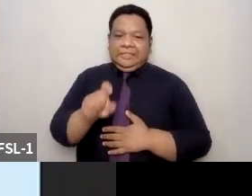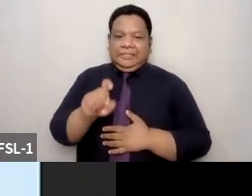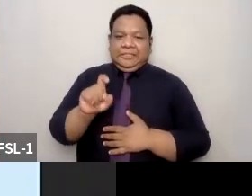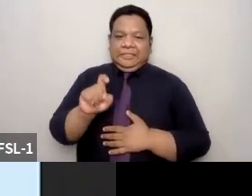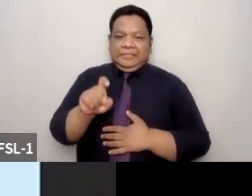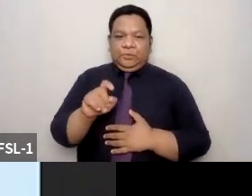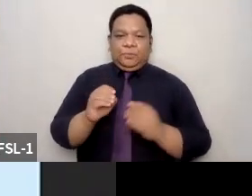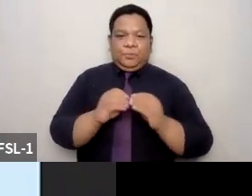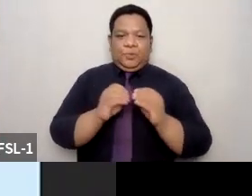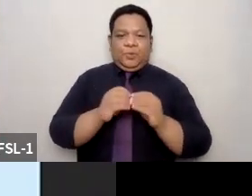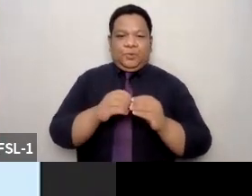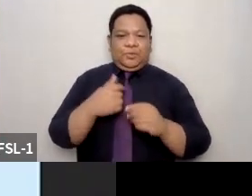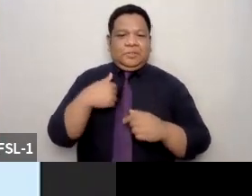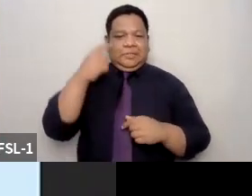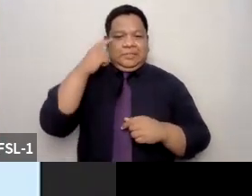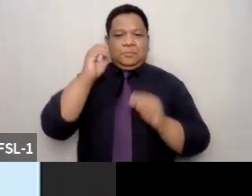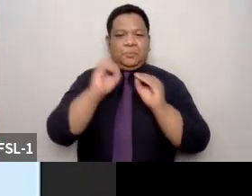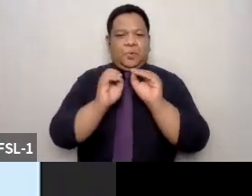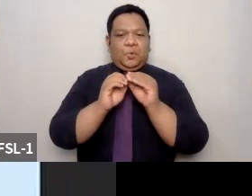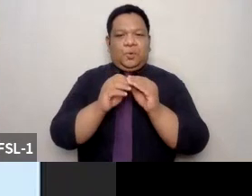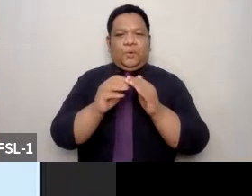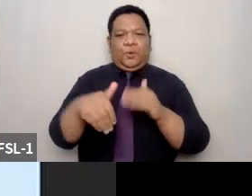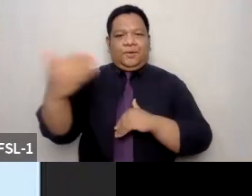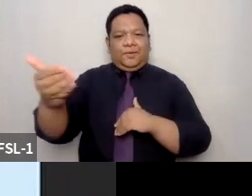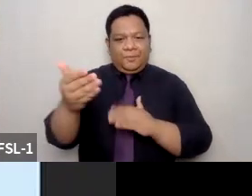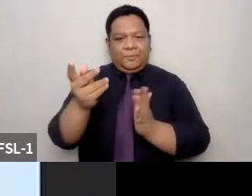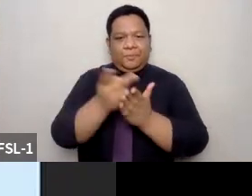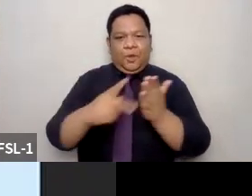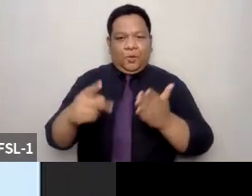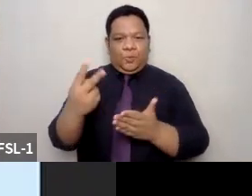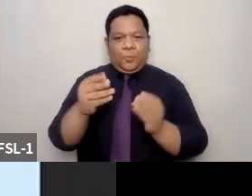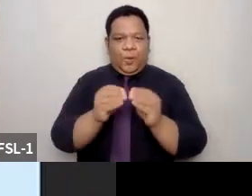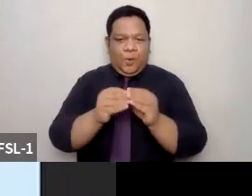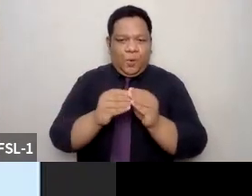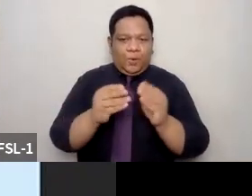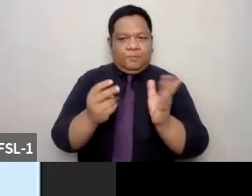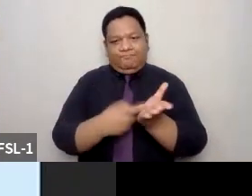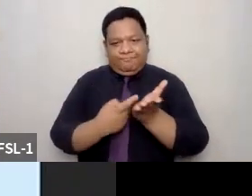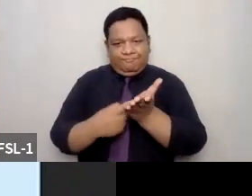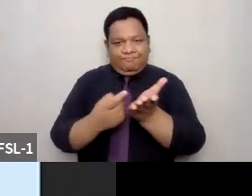My takeaway is that we need to have more types of forums. That is true.